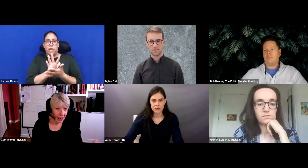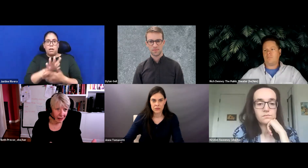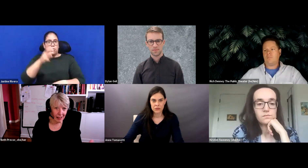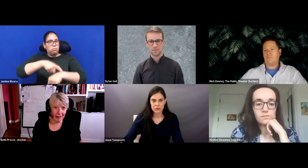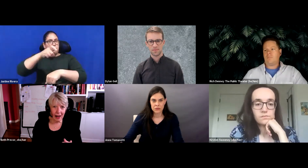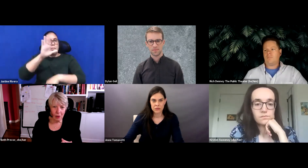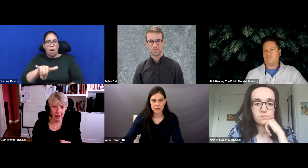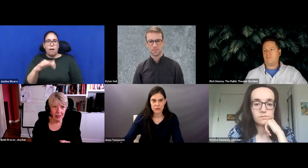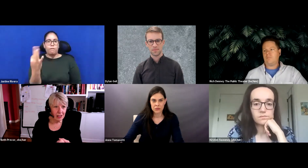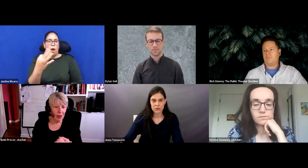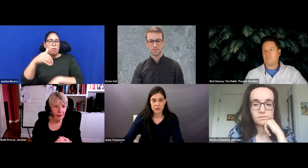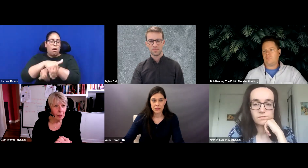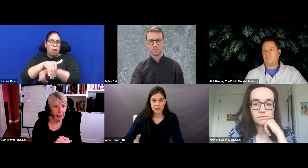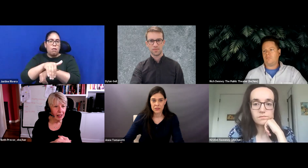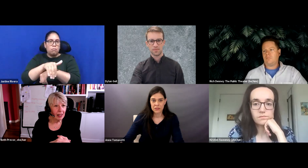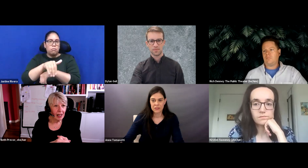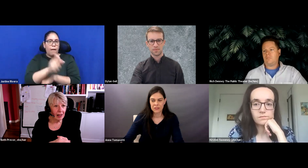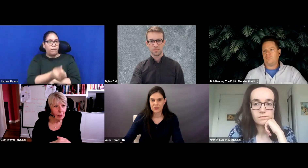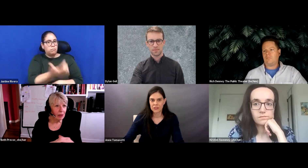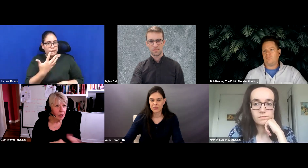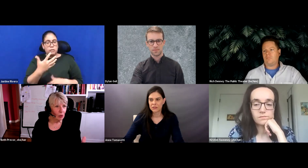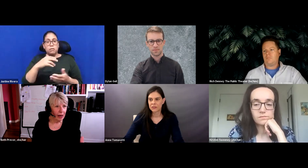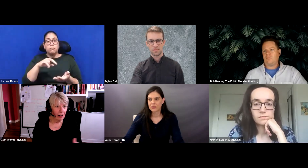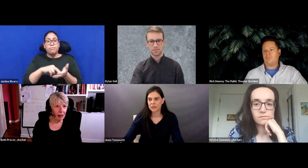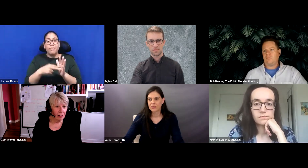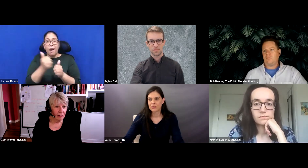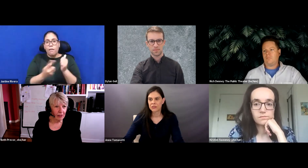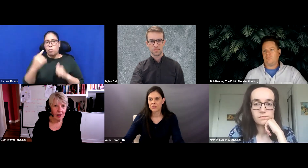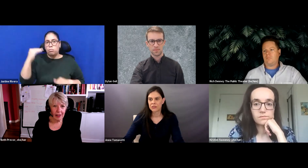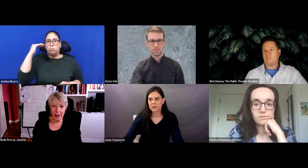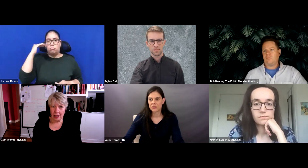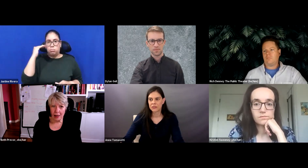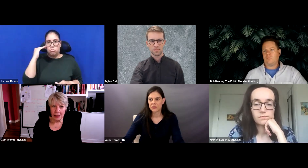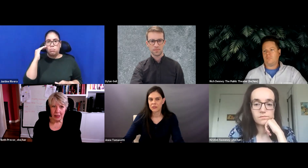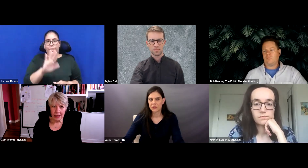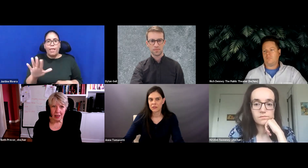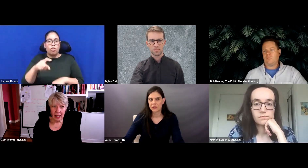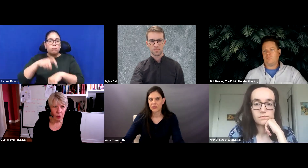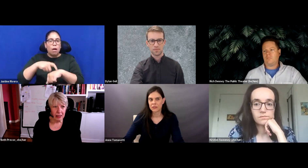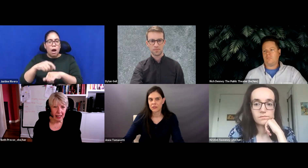night. So everybody was aware of their time limits about when to